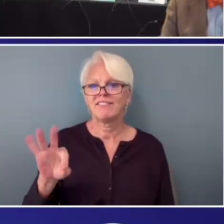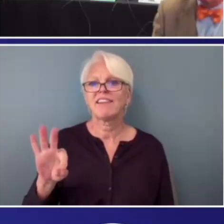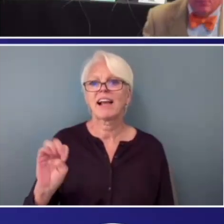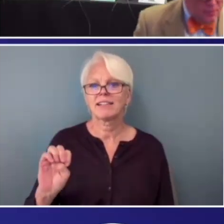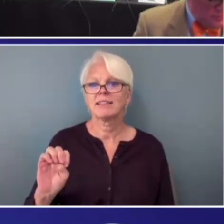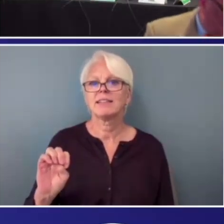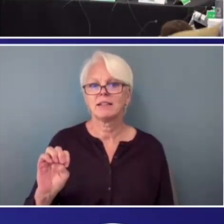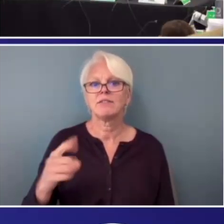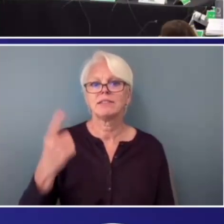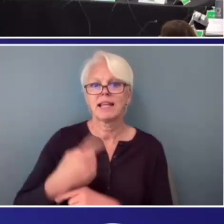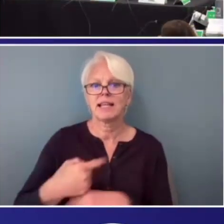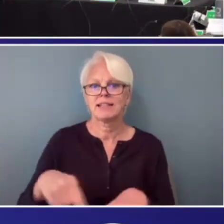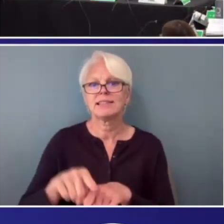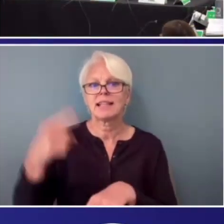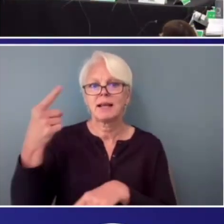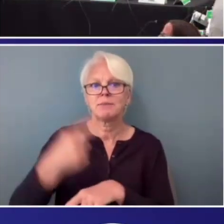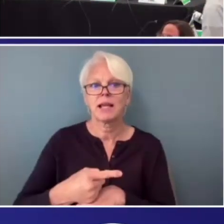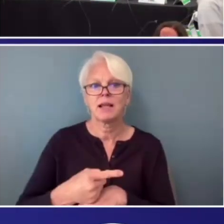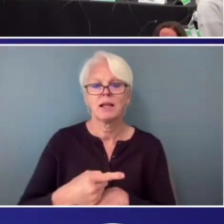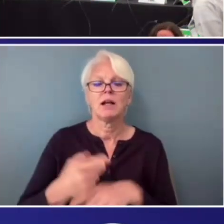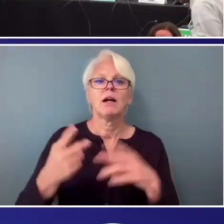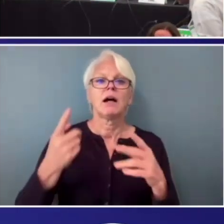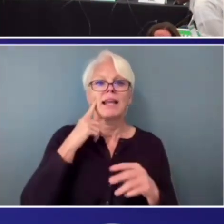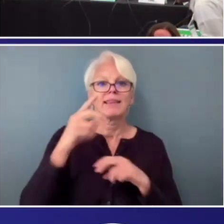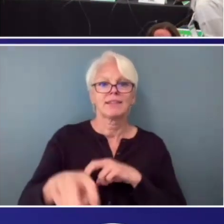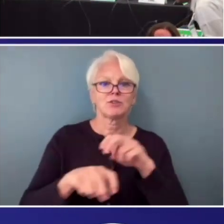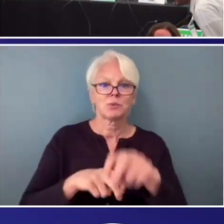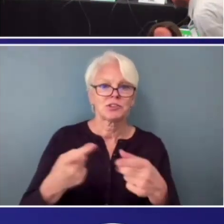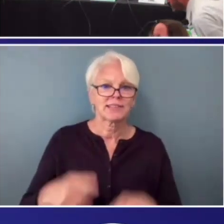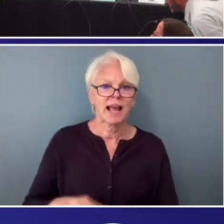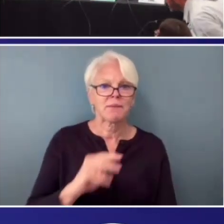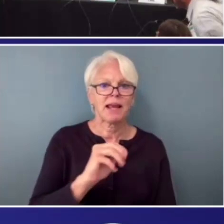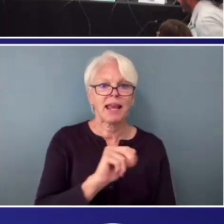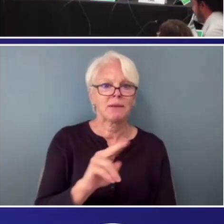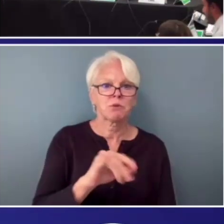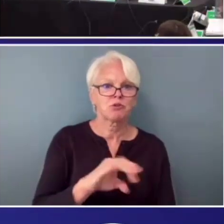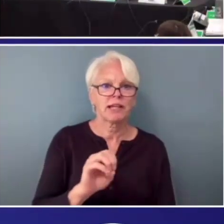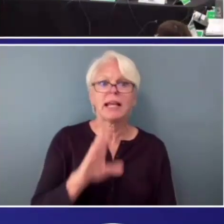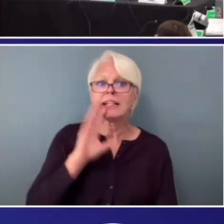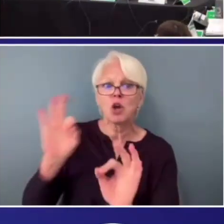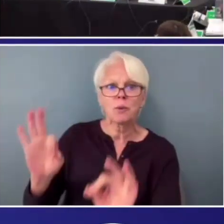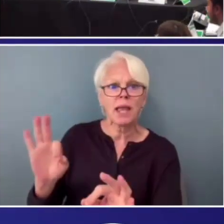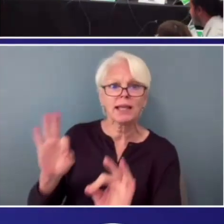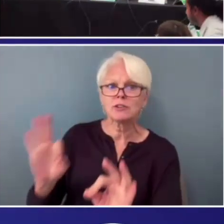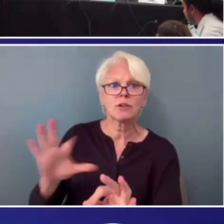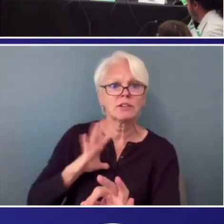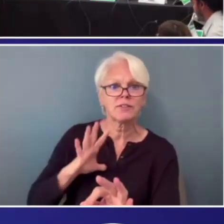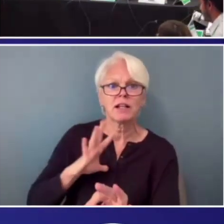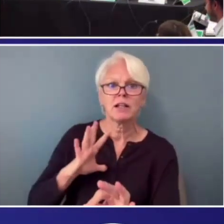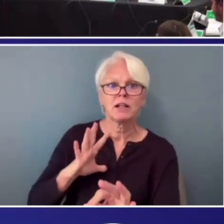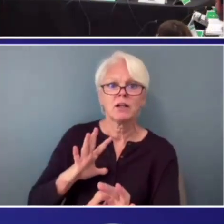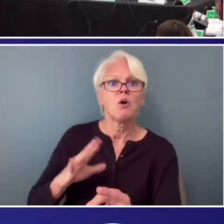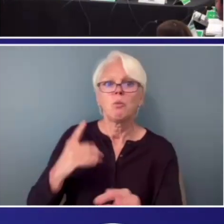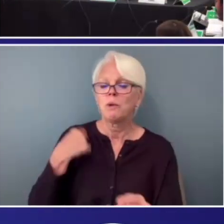Annmarie, I think we're having a switch-out over there. It's okay. No, no, no. No, we have to acknowledge. It's perfectly fine.